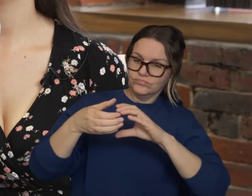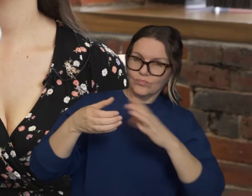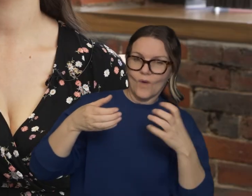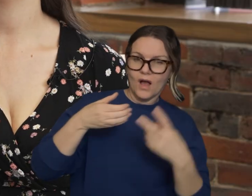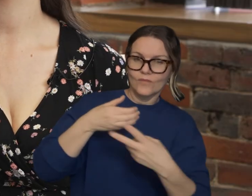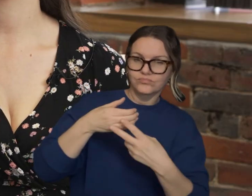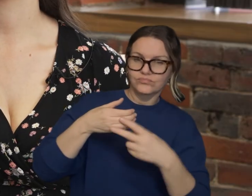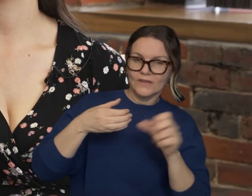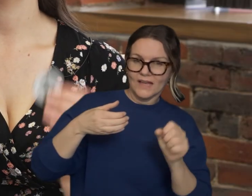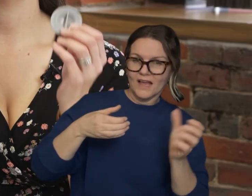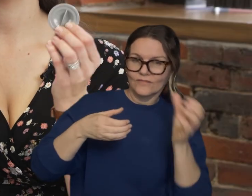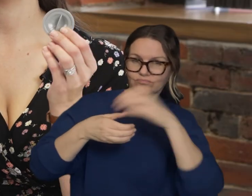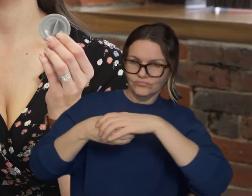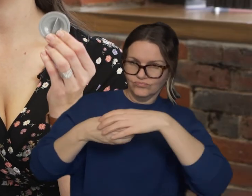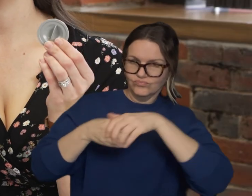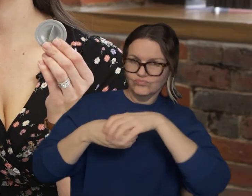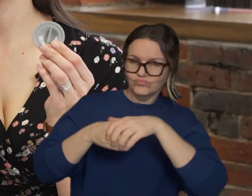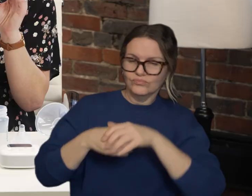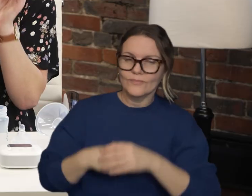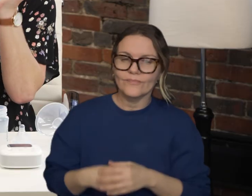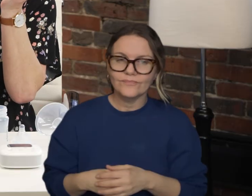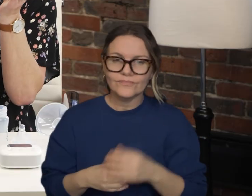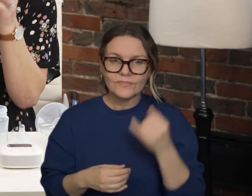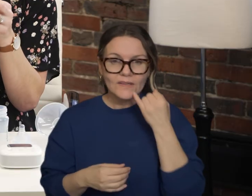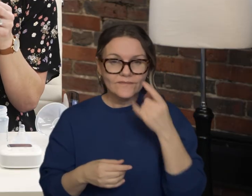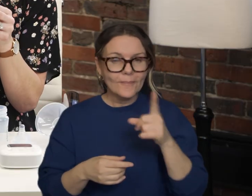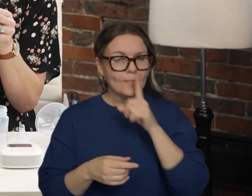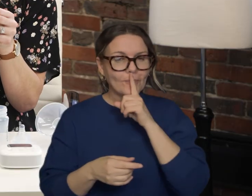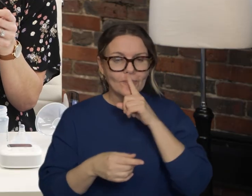so you have the open circle in this piece here so there's a little handle there